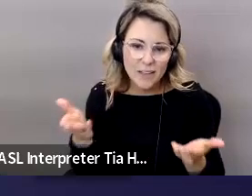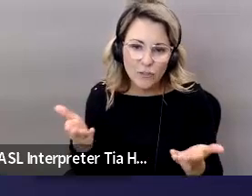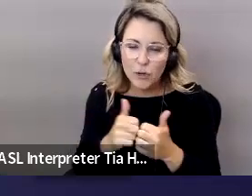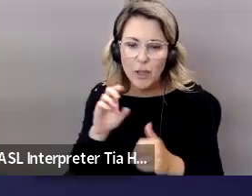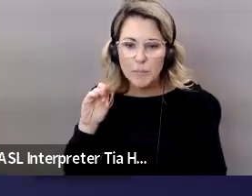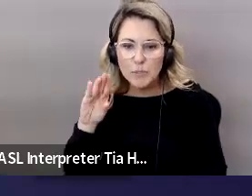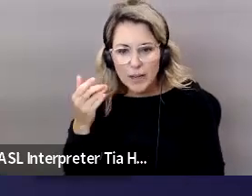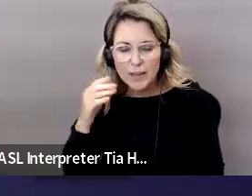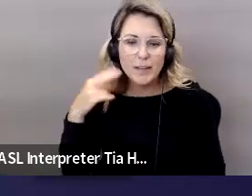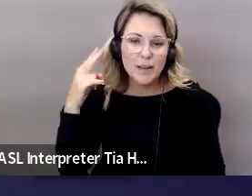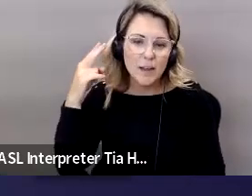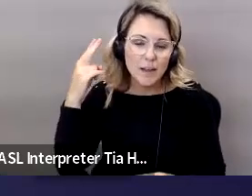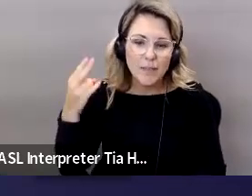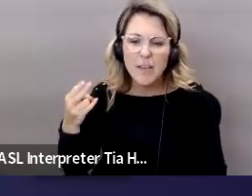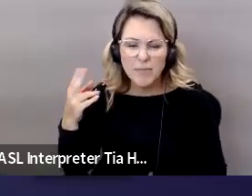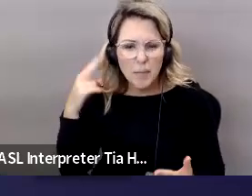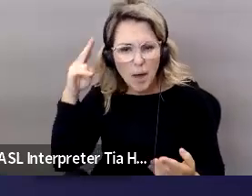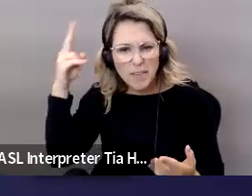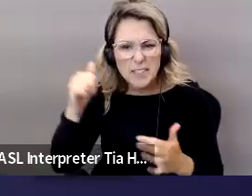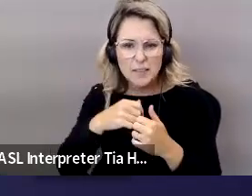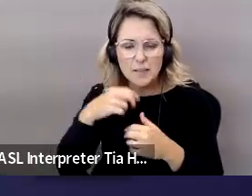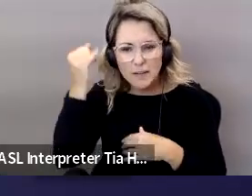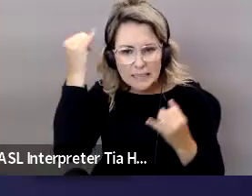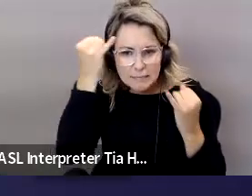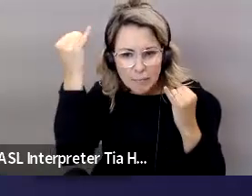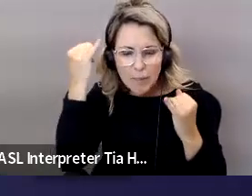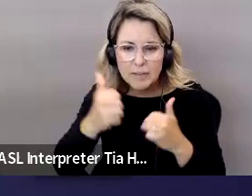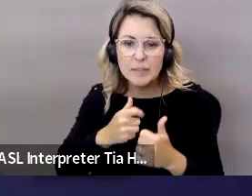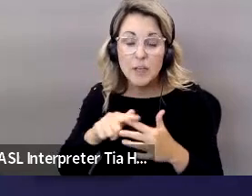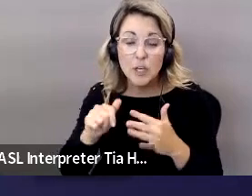You're going to spell those out. You want them to operationalize as much as possible. Research